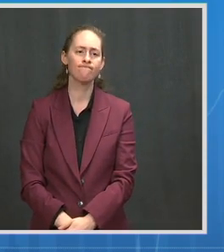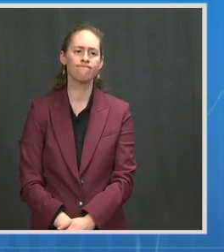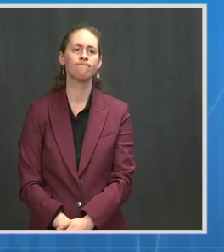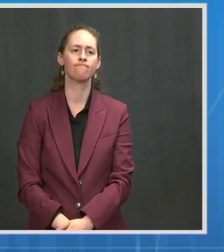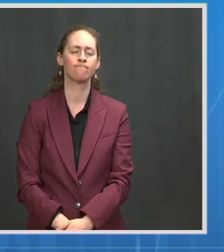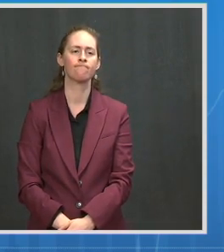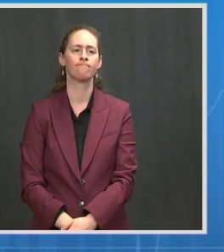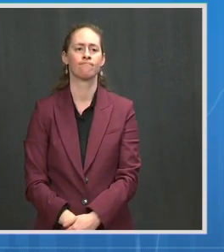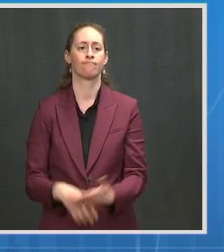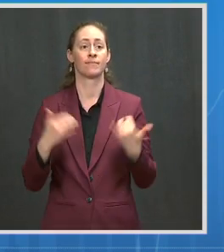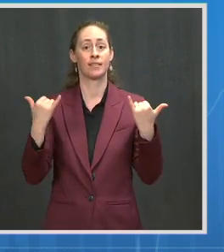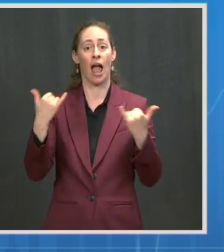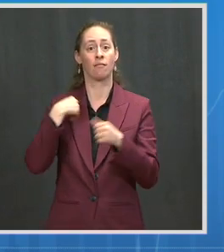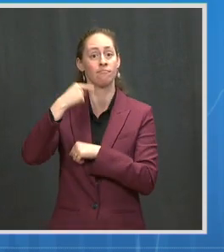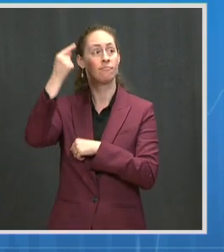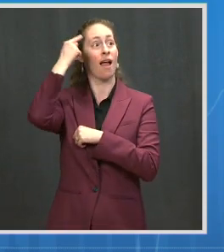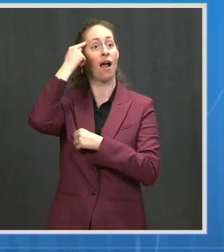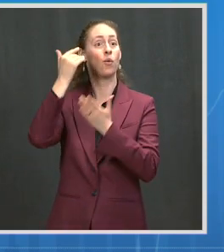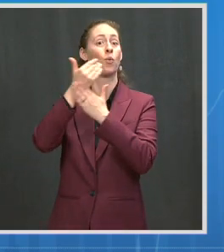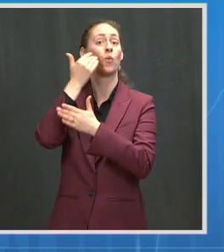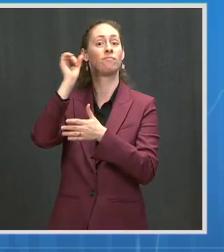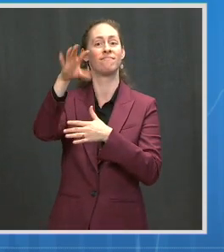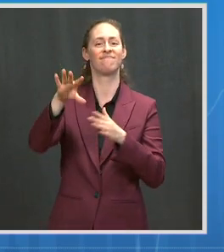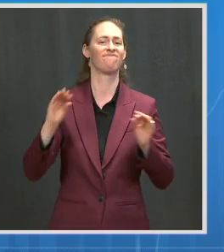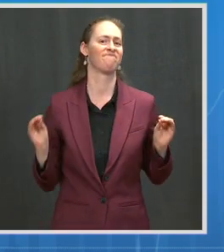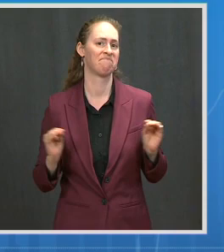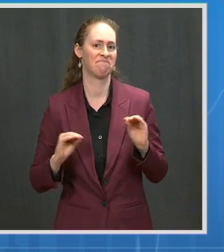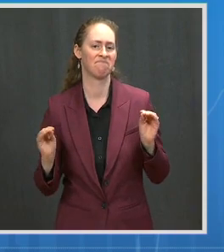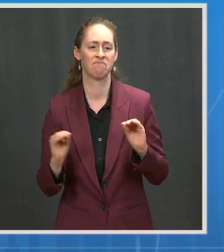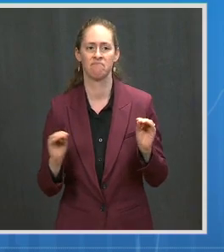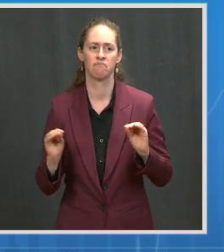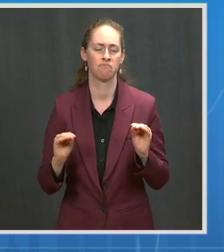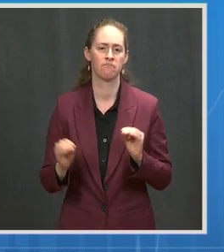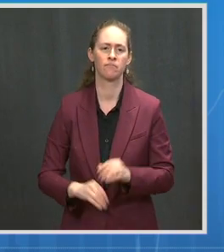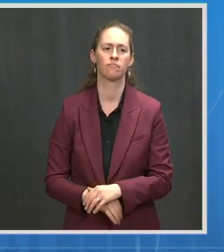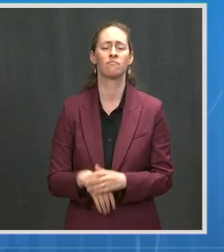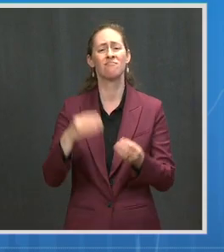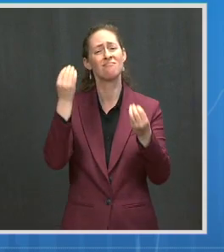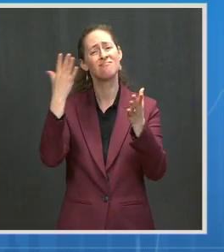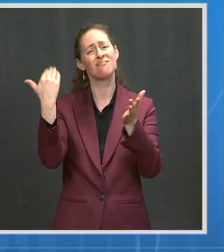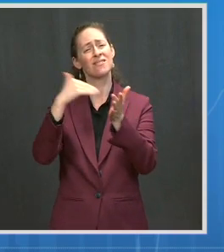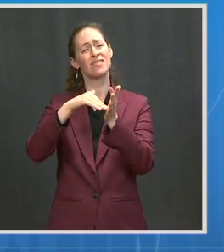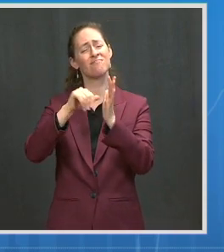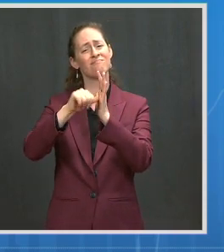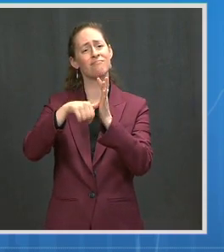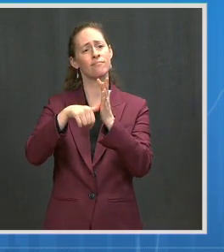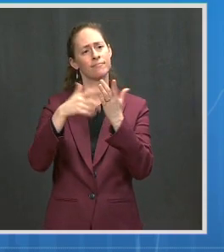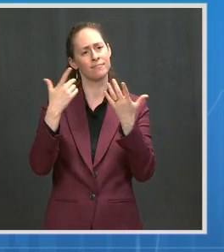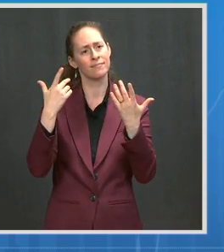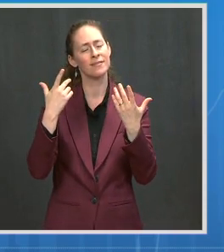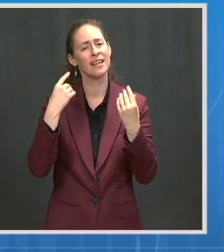What I will tell you is that it does take some time for us to get in the sequences, do the sequence, and do all of the analysis,